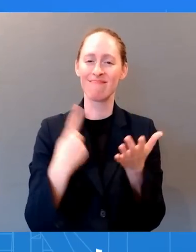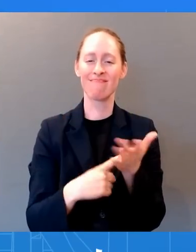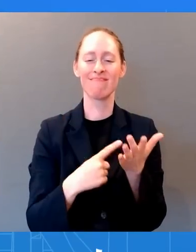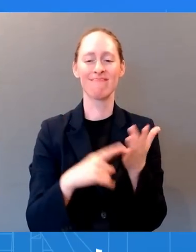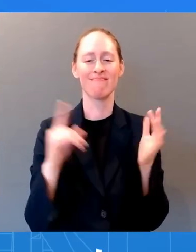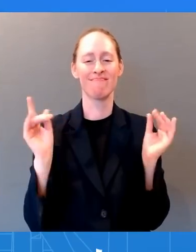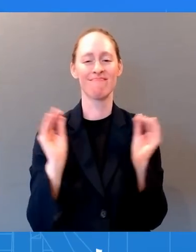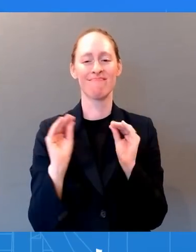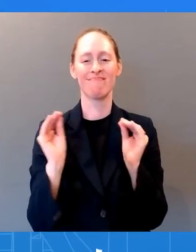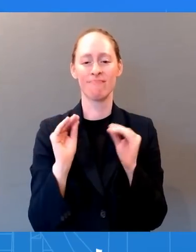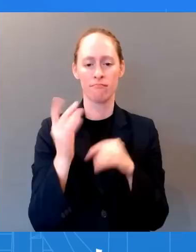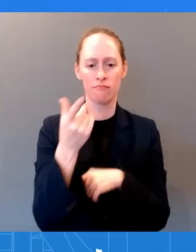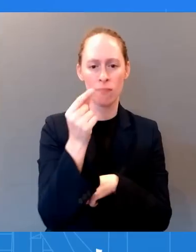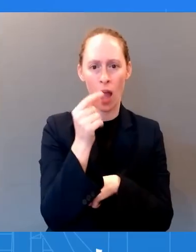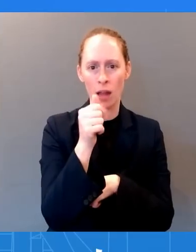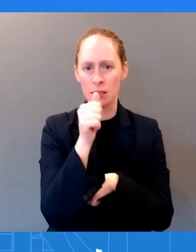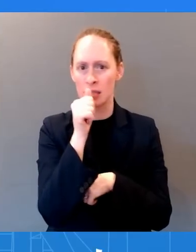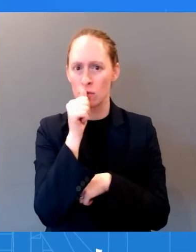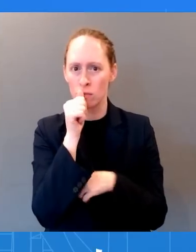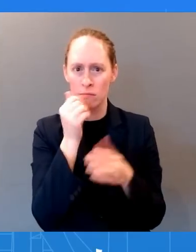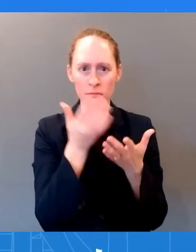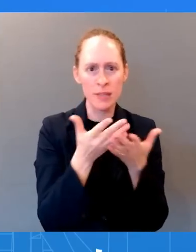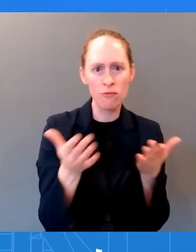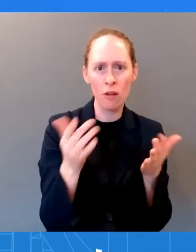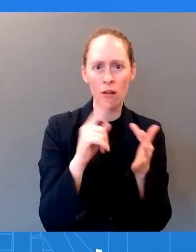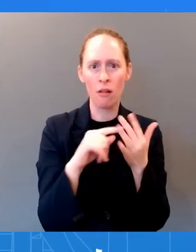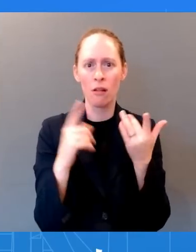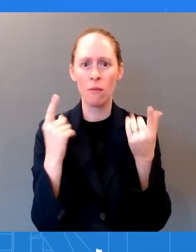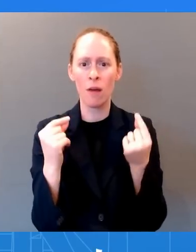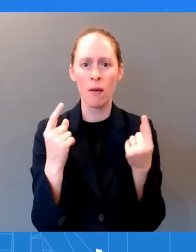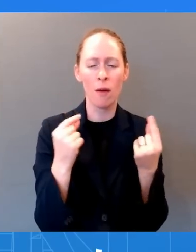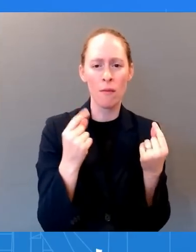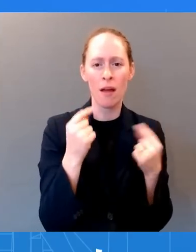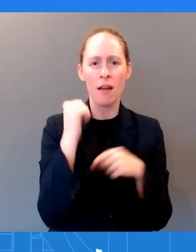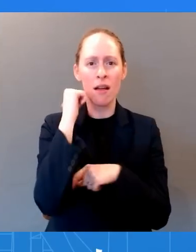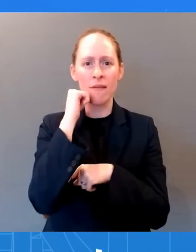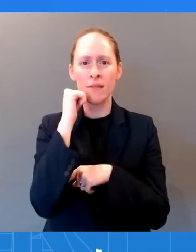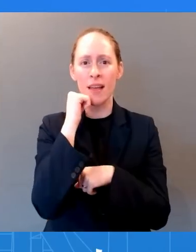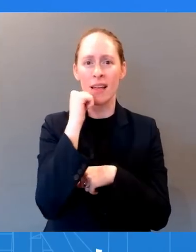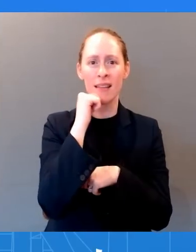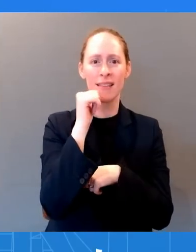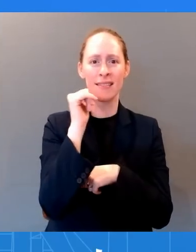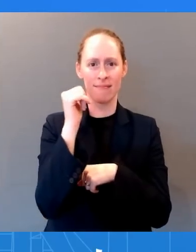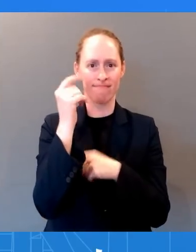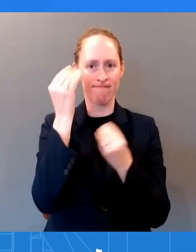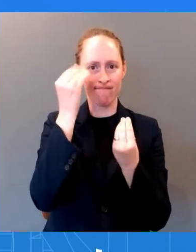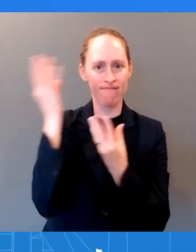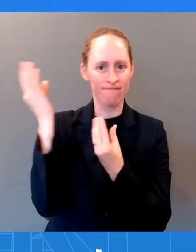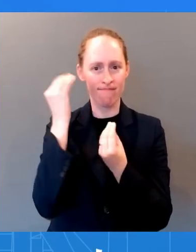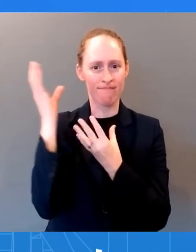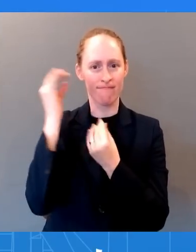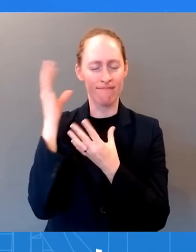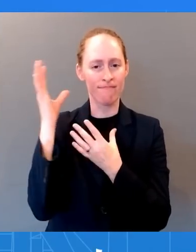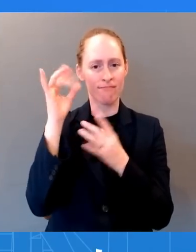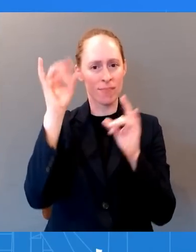he's been briefed or daily briefings when it even comes to his PDA [sic] -- PDB. That is -- it is -- it is classified information.